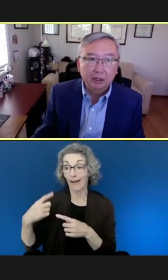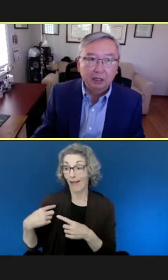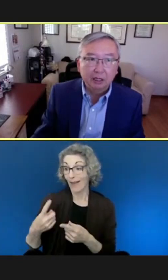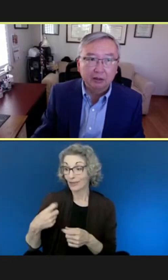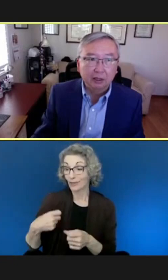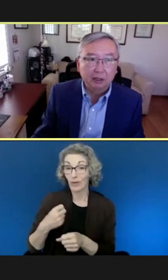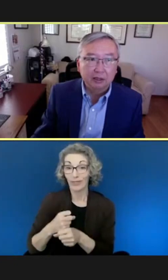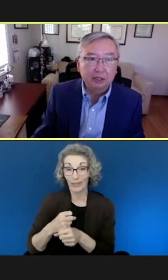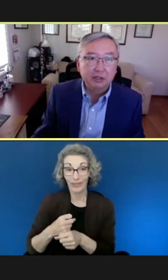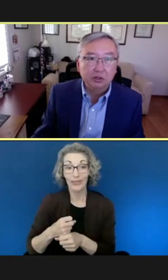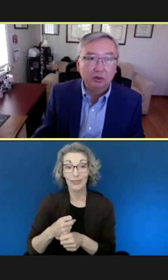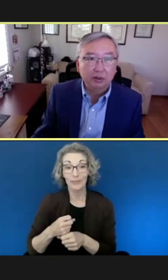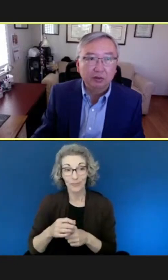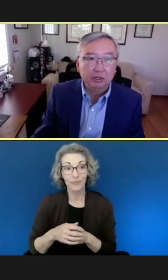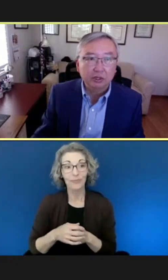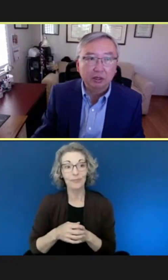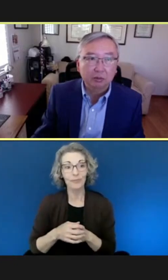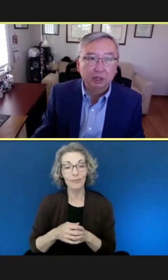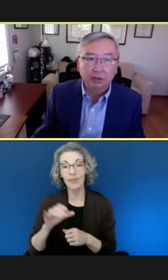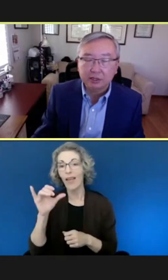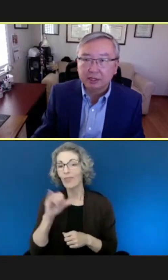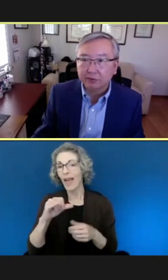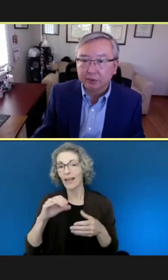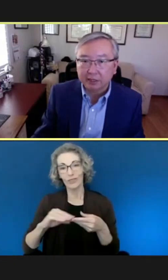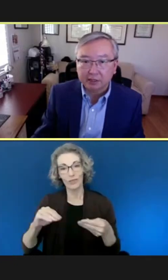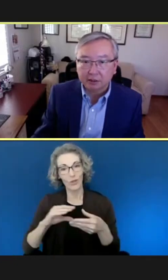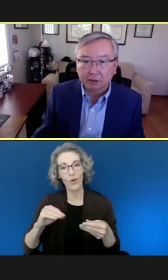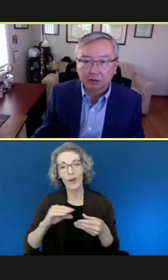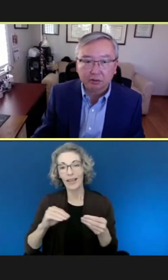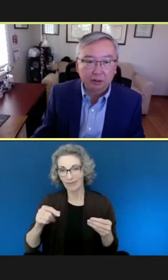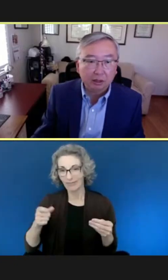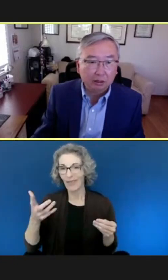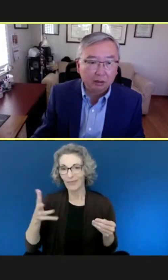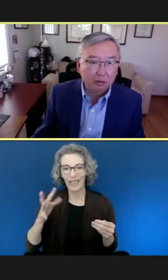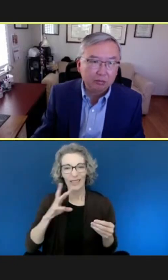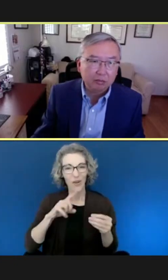And this story was talked about in Stanford Medicine